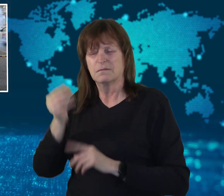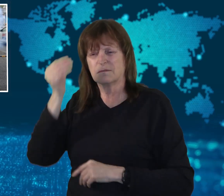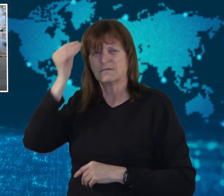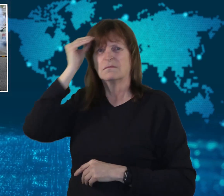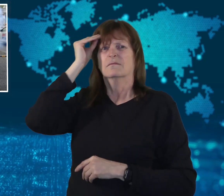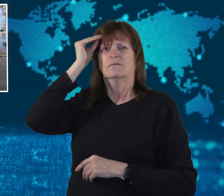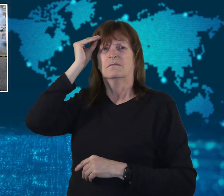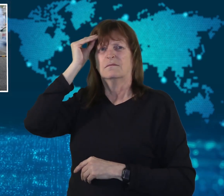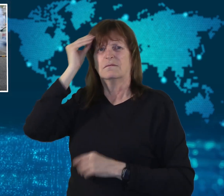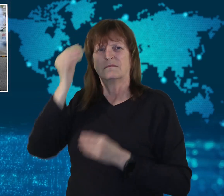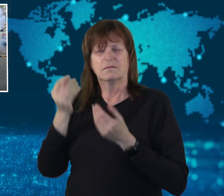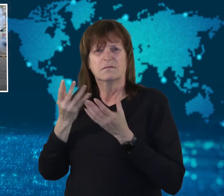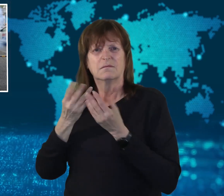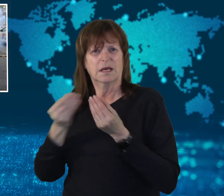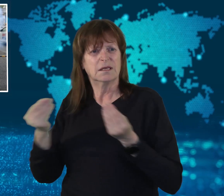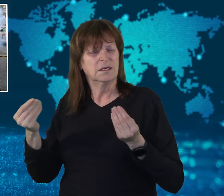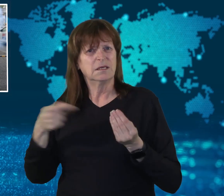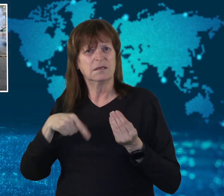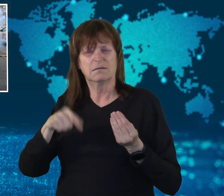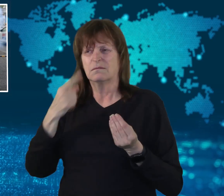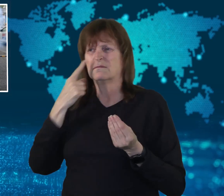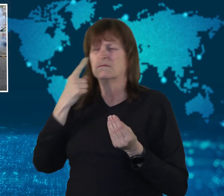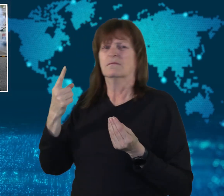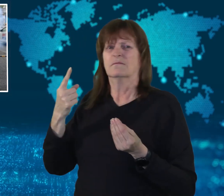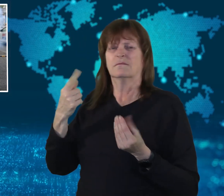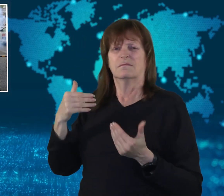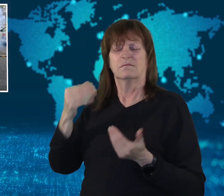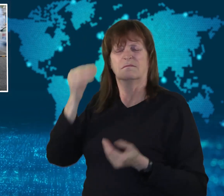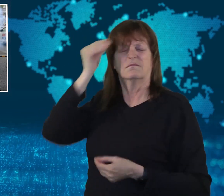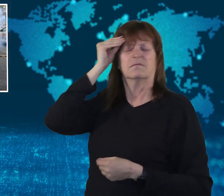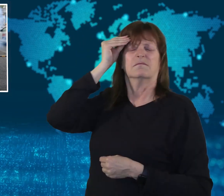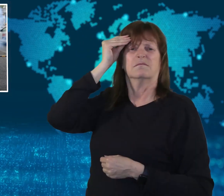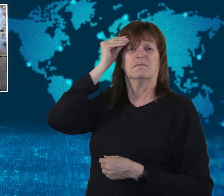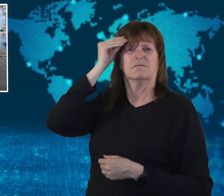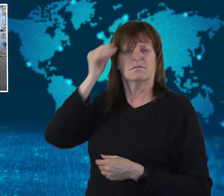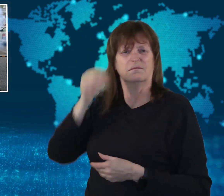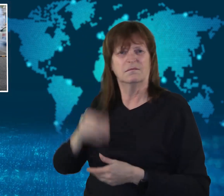The incident reminded many of that tragedy.